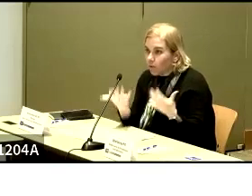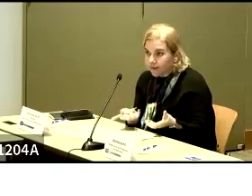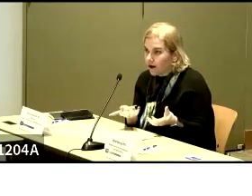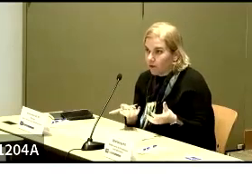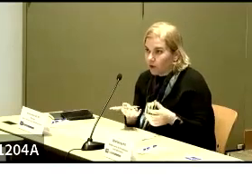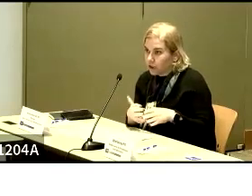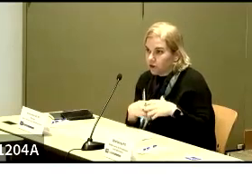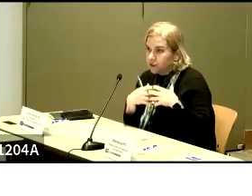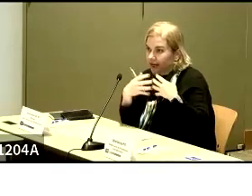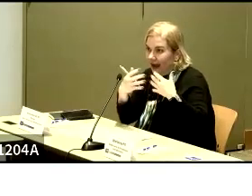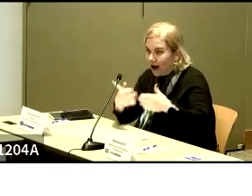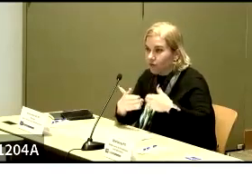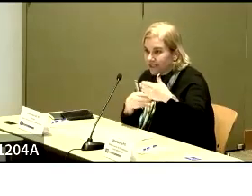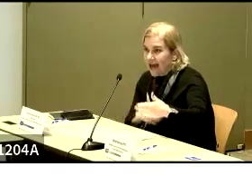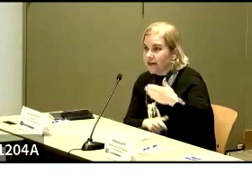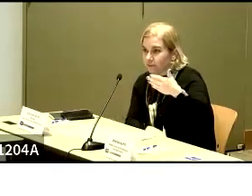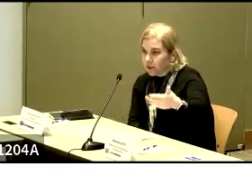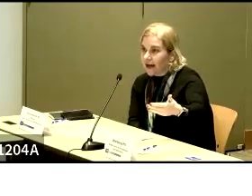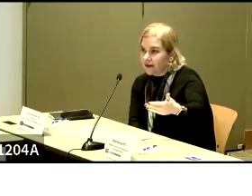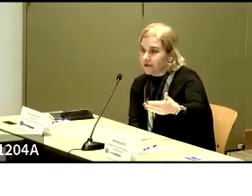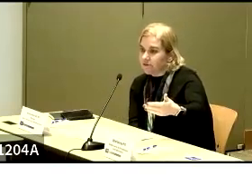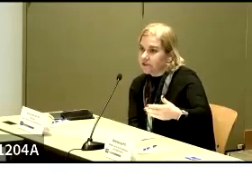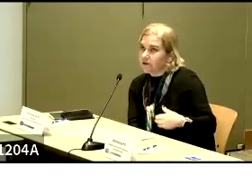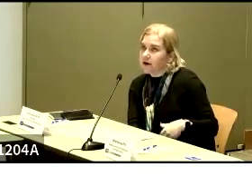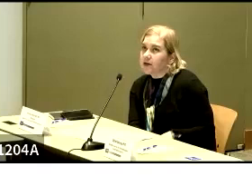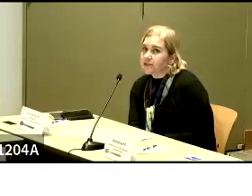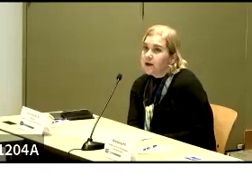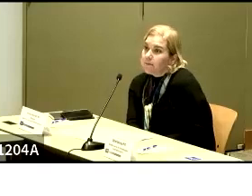what that harm reduction looks like, how does that then apply to some of these other areas.